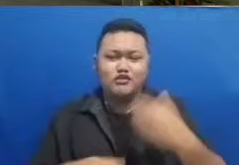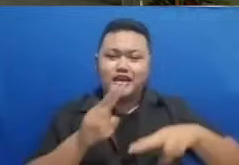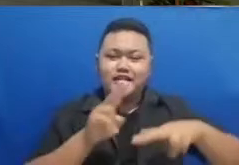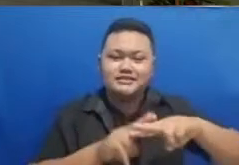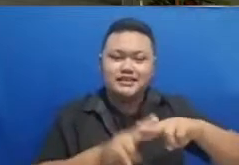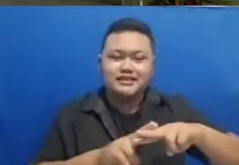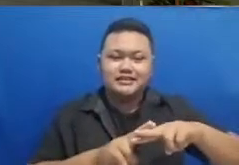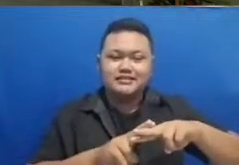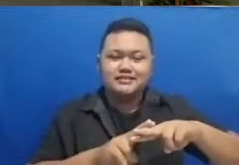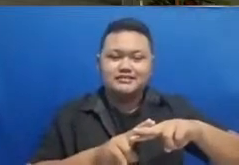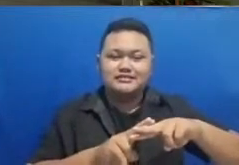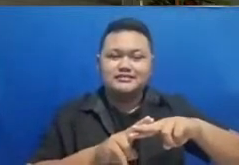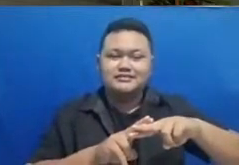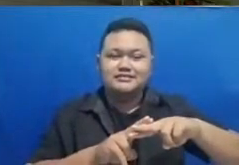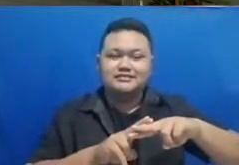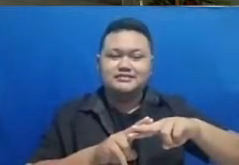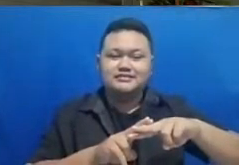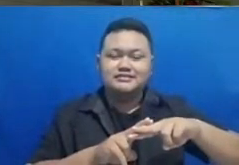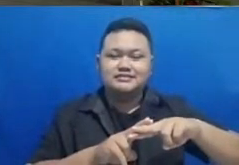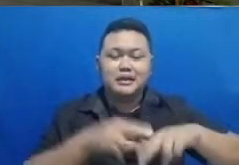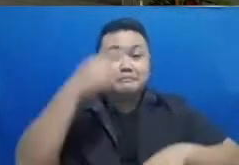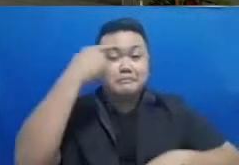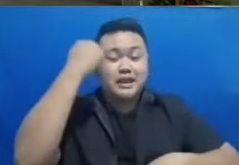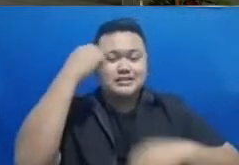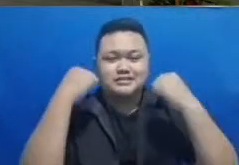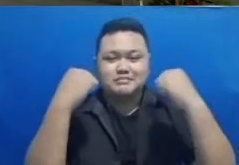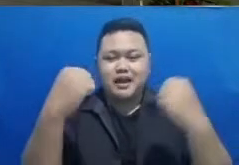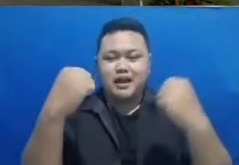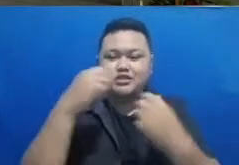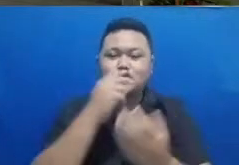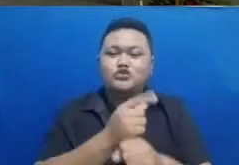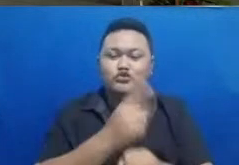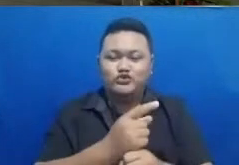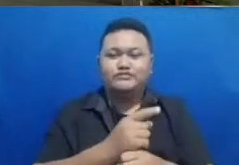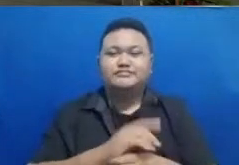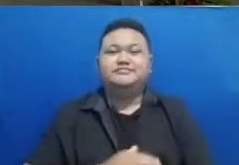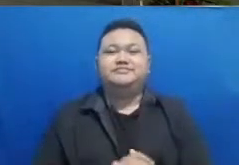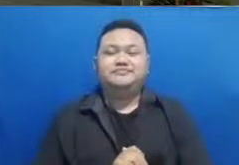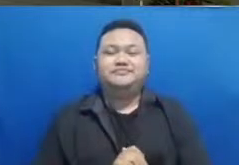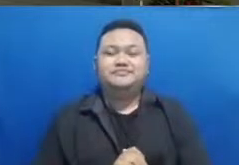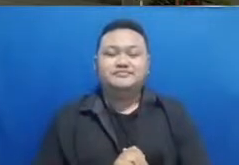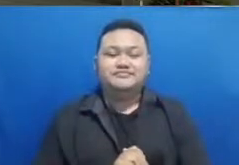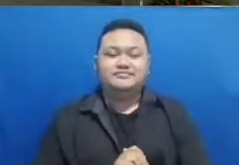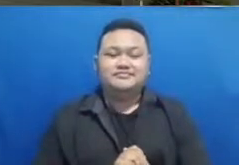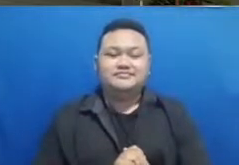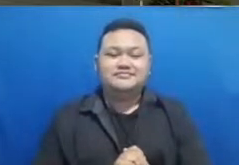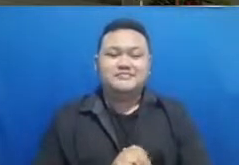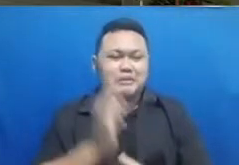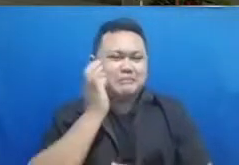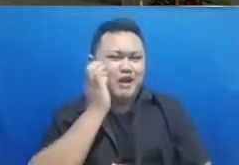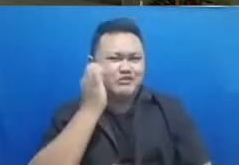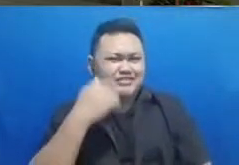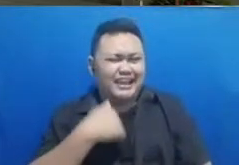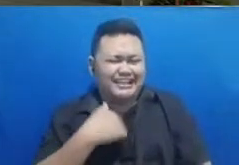learning, the teacher hastex, the teacher's enthusiasm, yes or earlier a little bit Alright